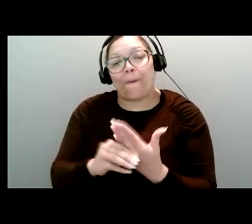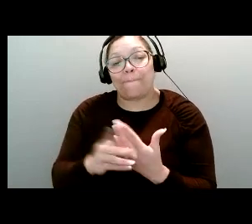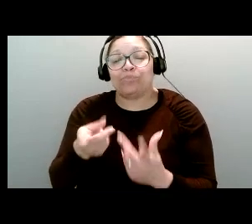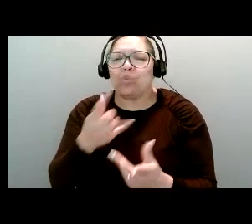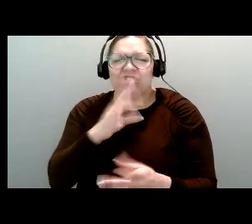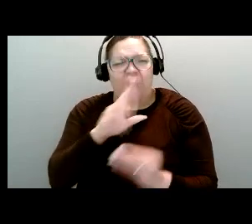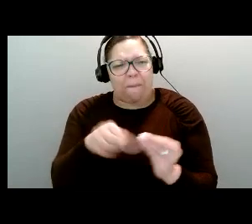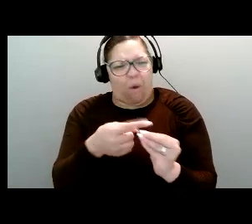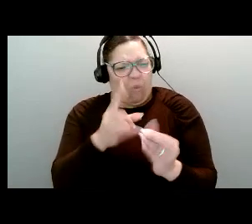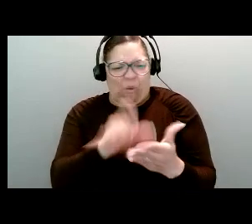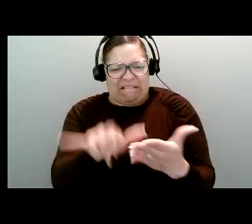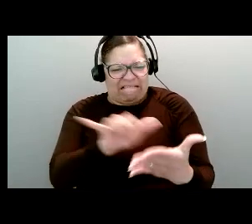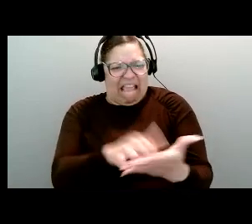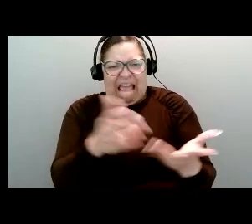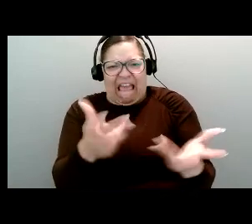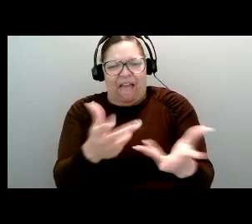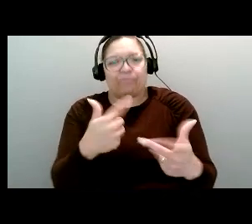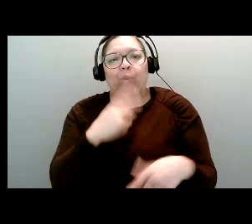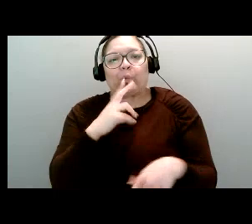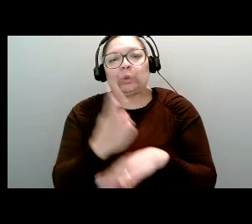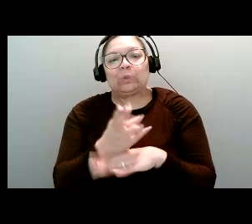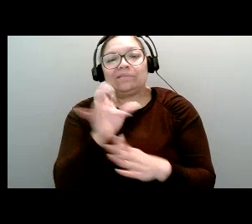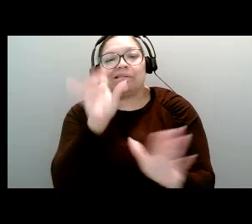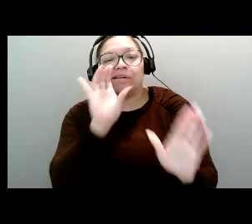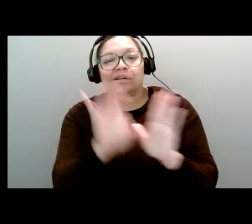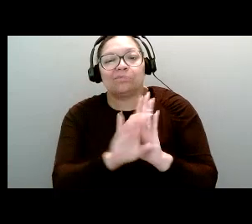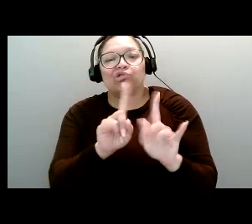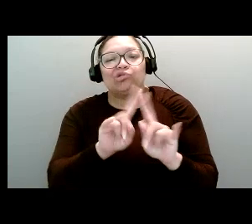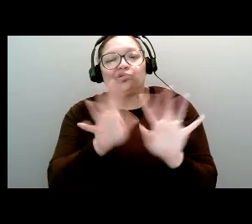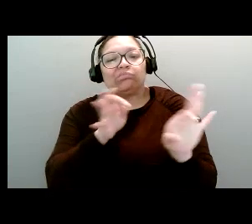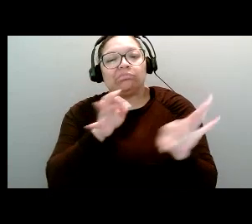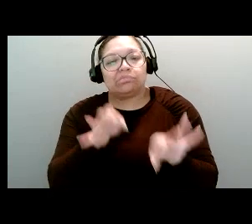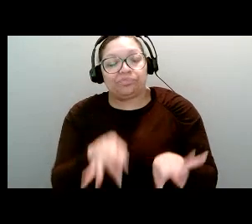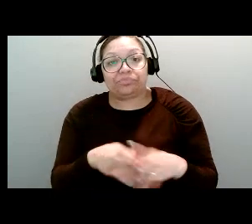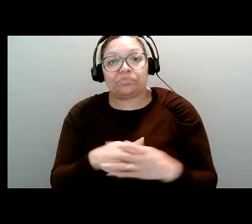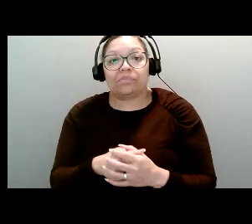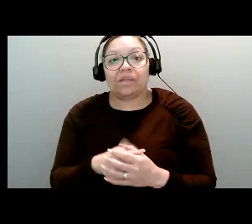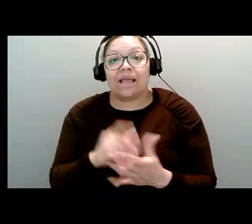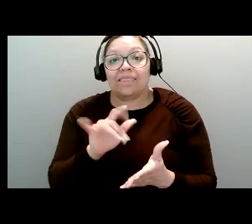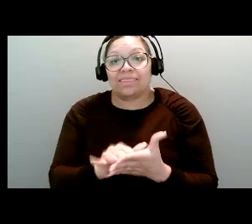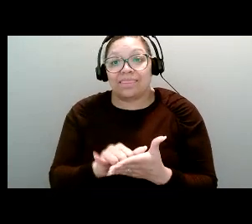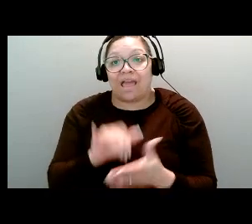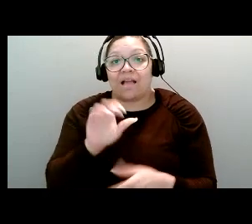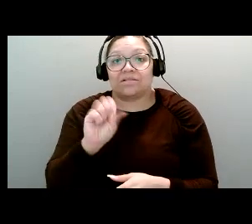and I'm going to use this image on the screen to kind of explain this is the Susquehanna National Heritage Area.